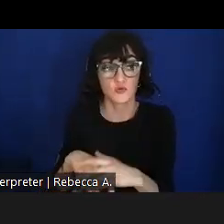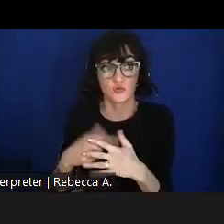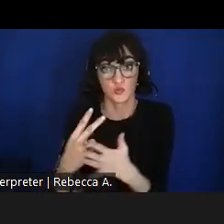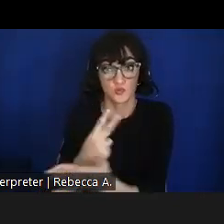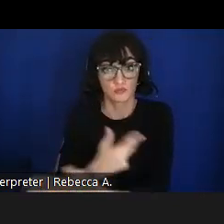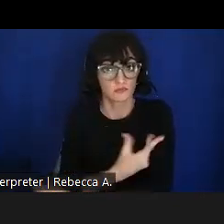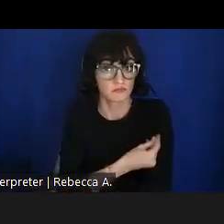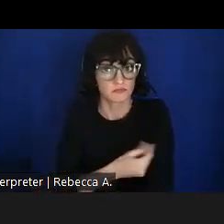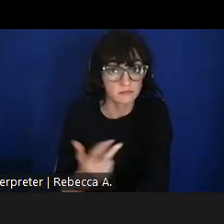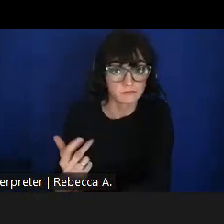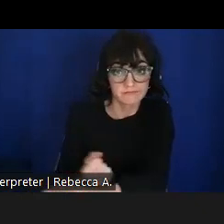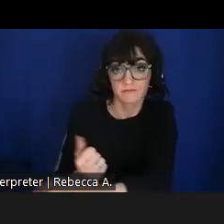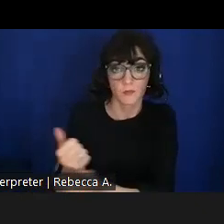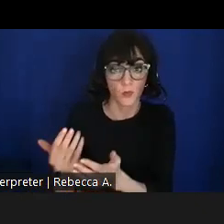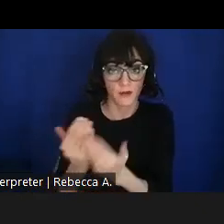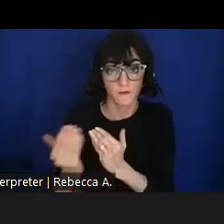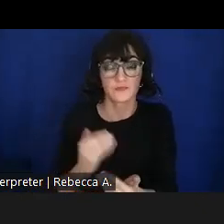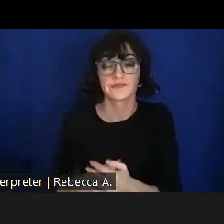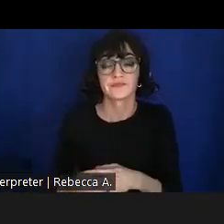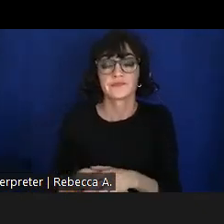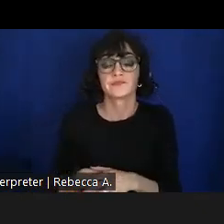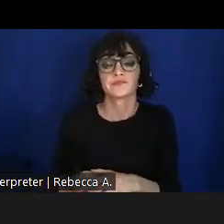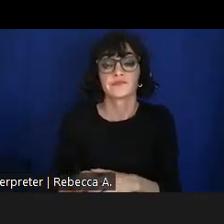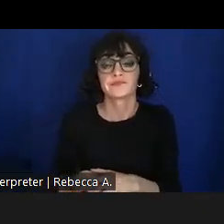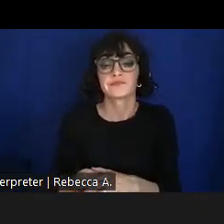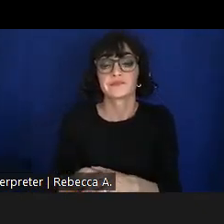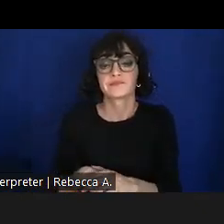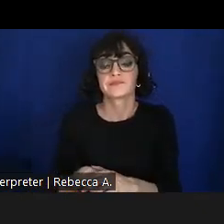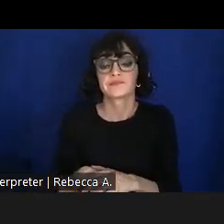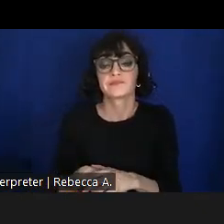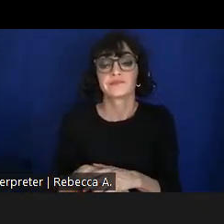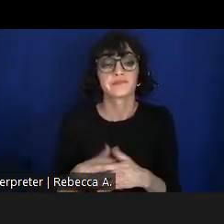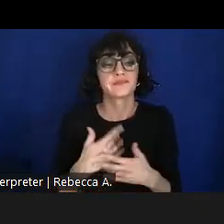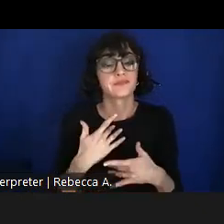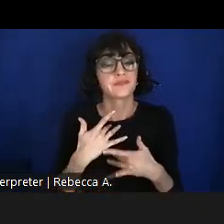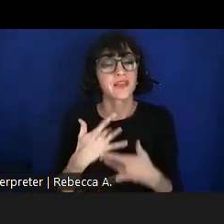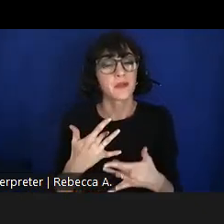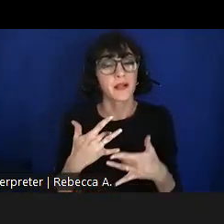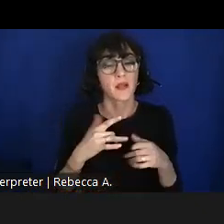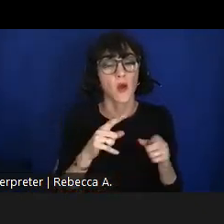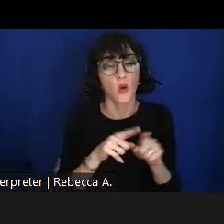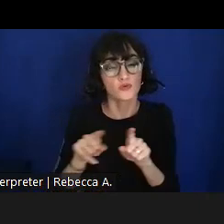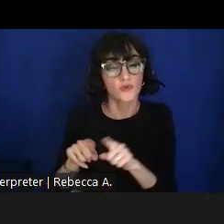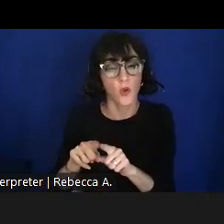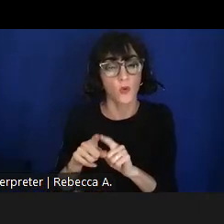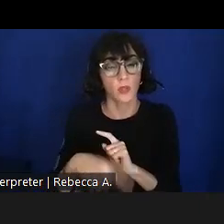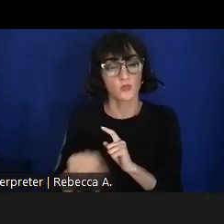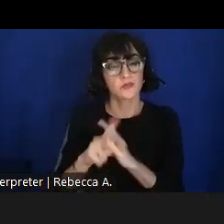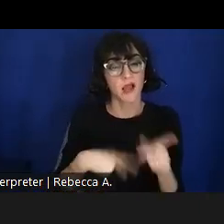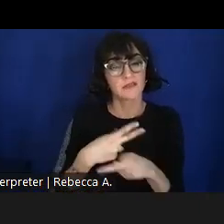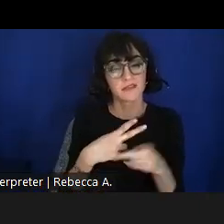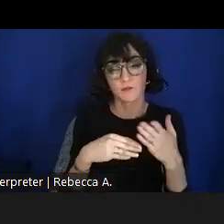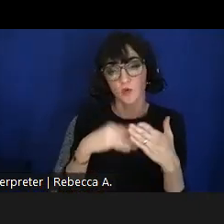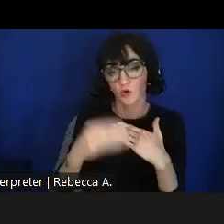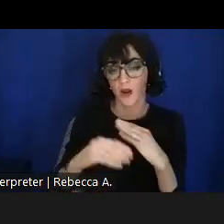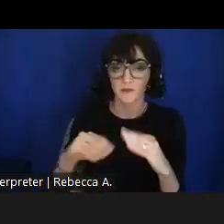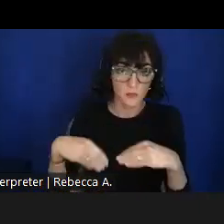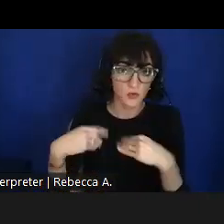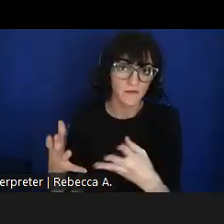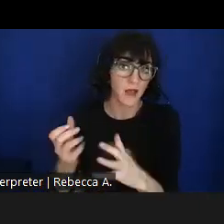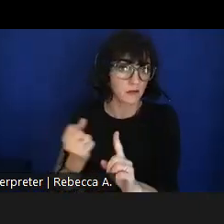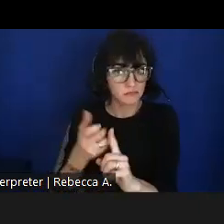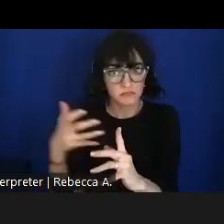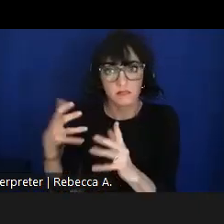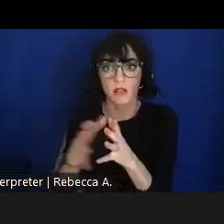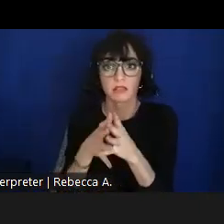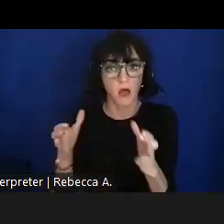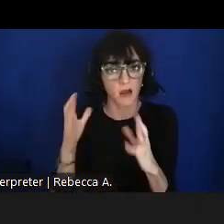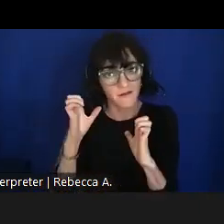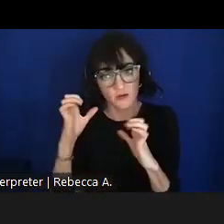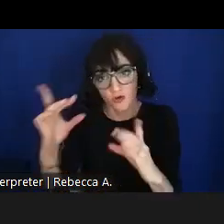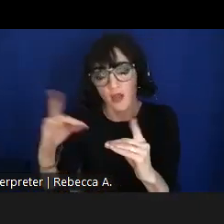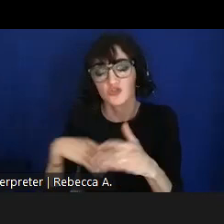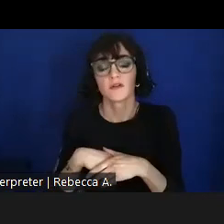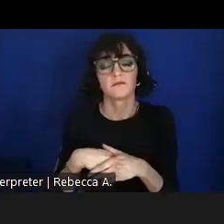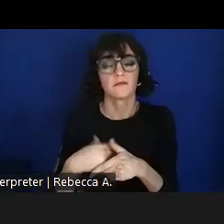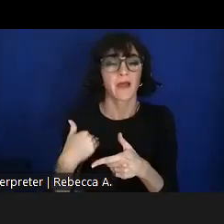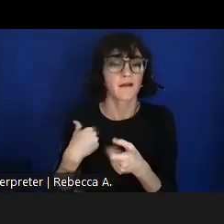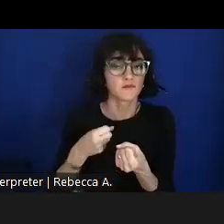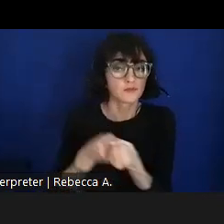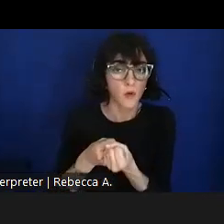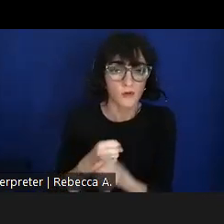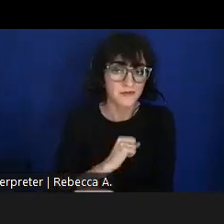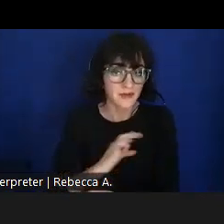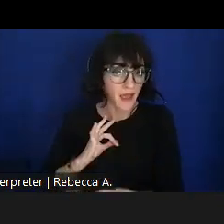but they also typically have a lot of education there support staff that can connect um substance